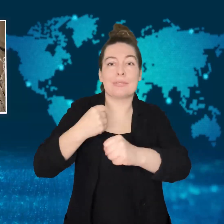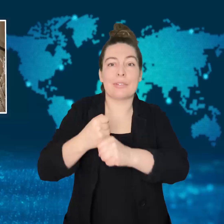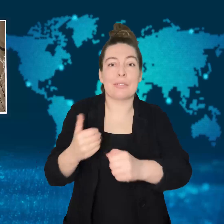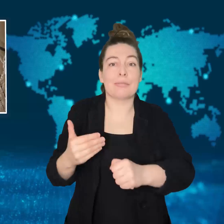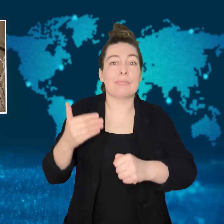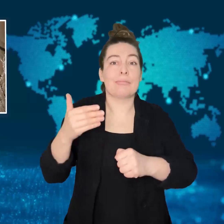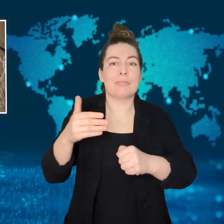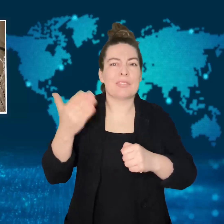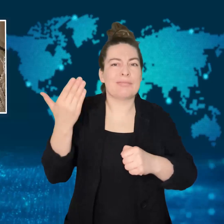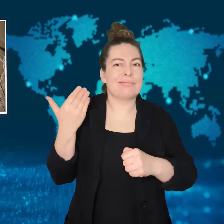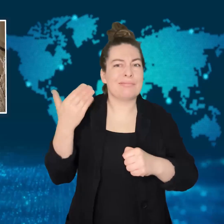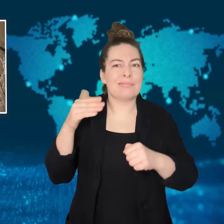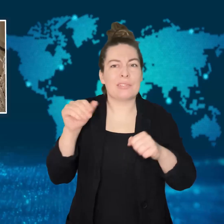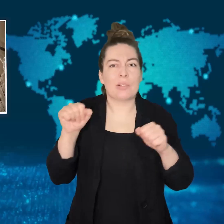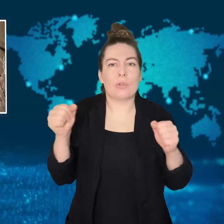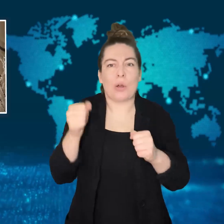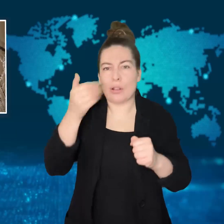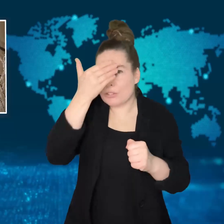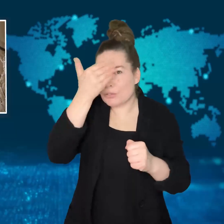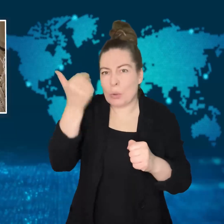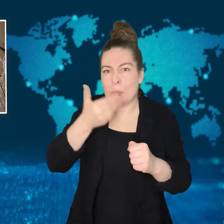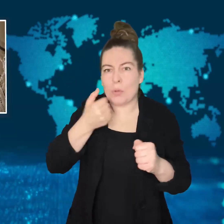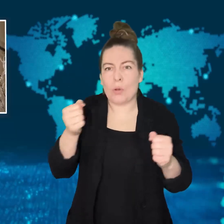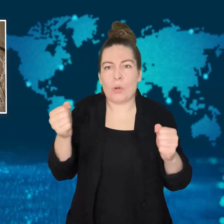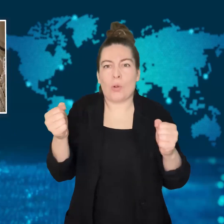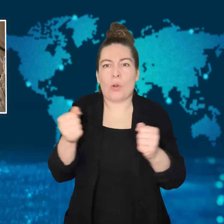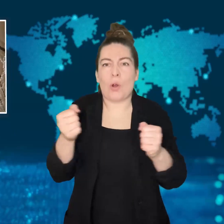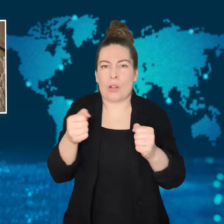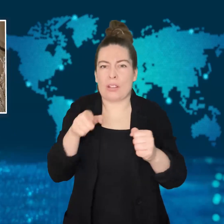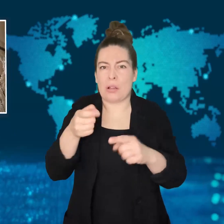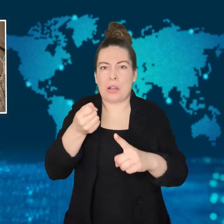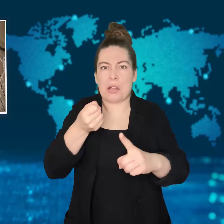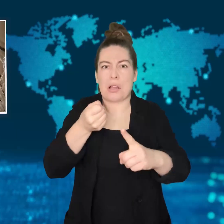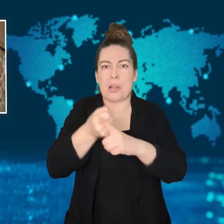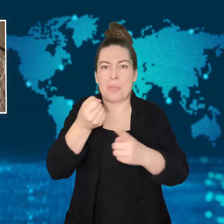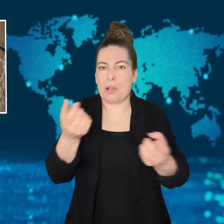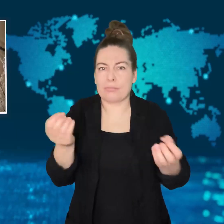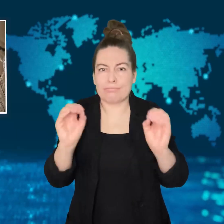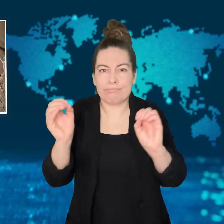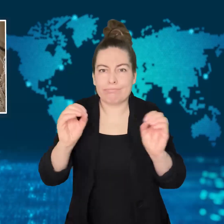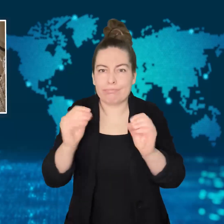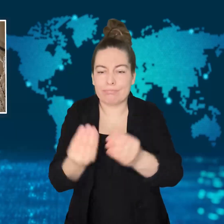would eventually lower as the rice hit the market.